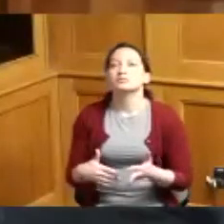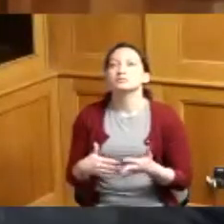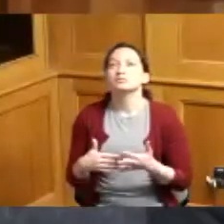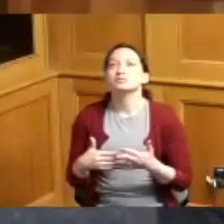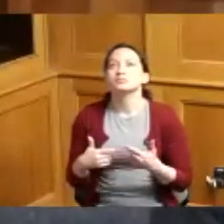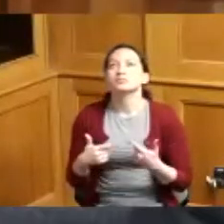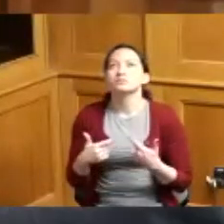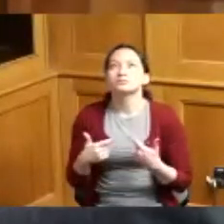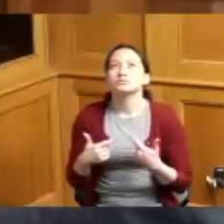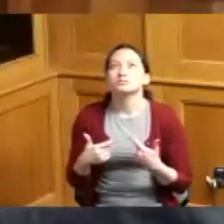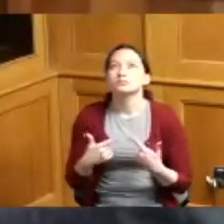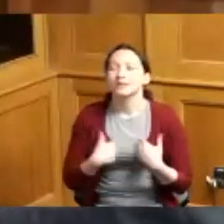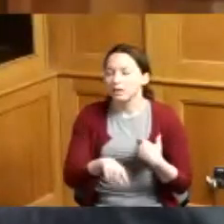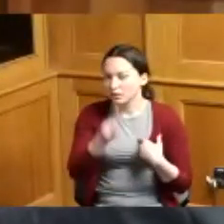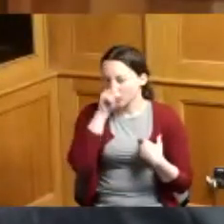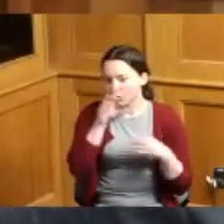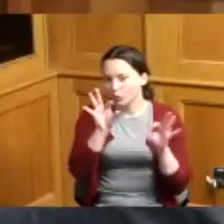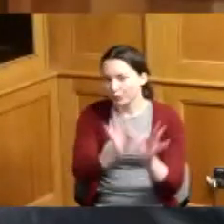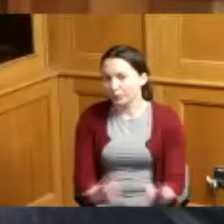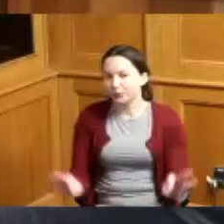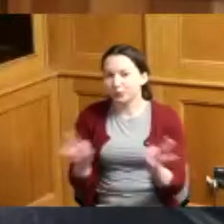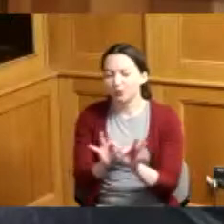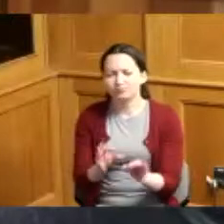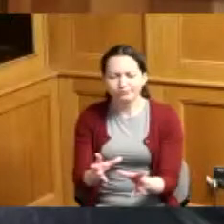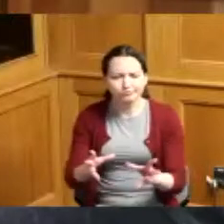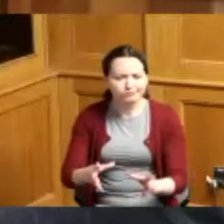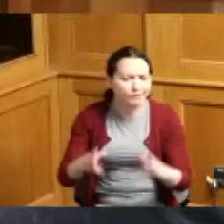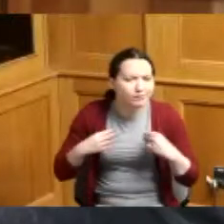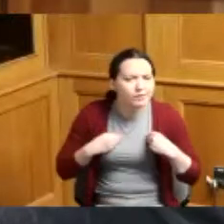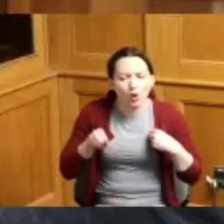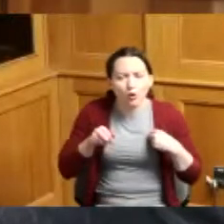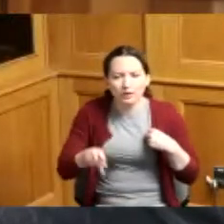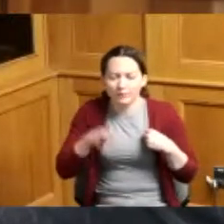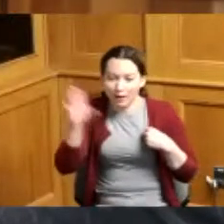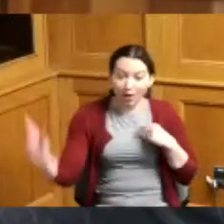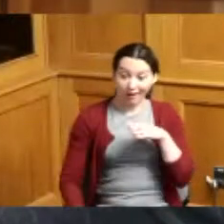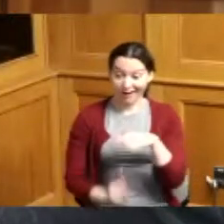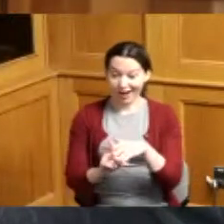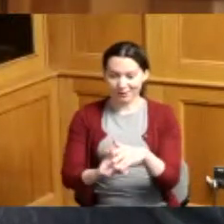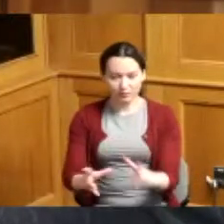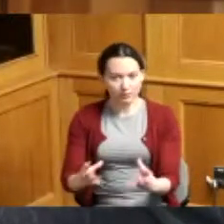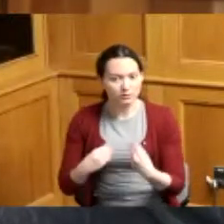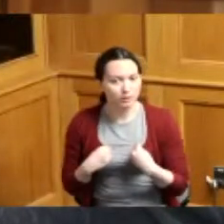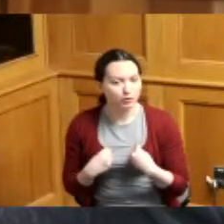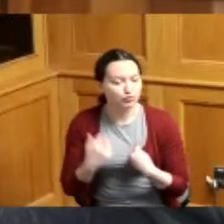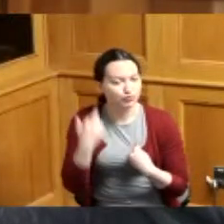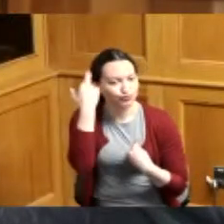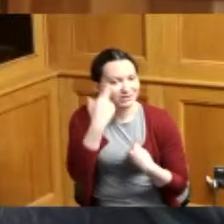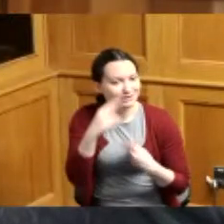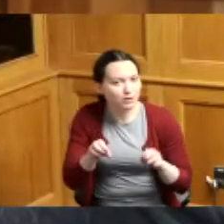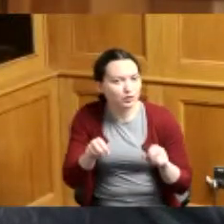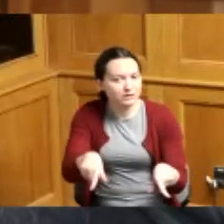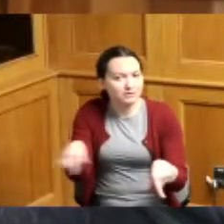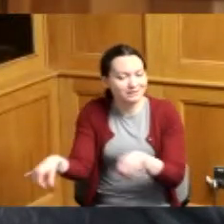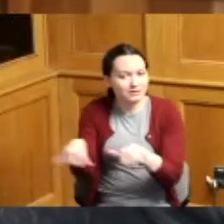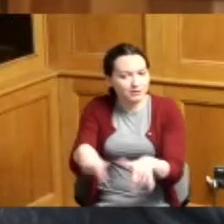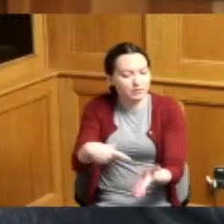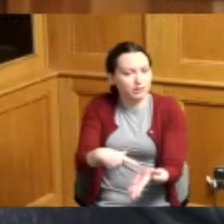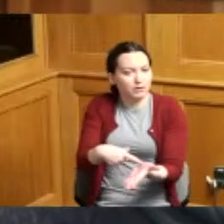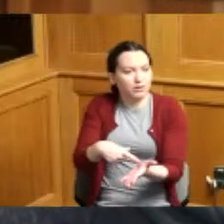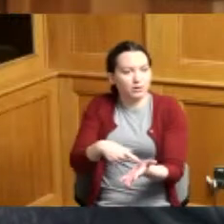I think it's important that we embrace opportunities when they come our way um especially opportunities like this one that put us on the world stage